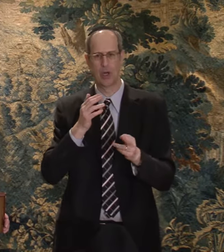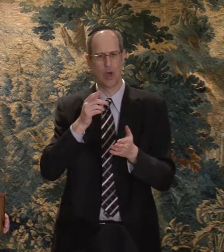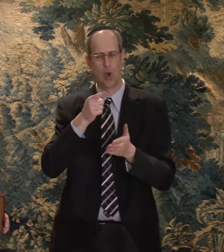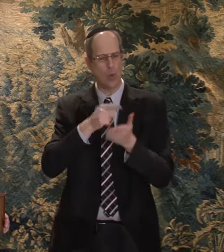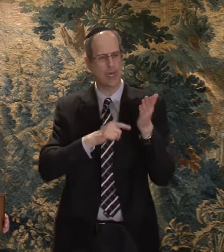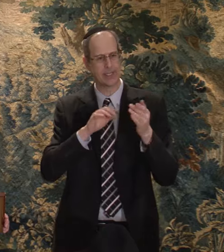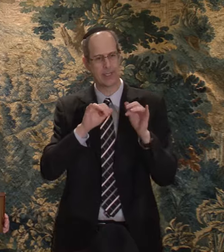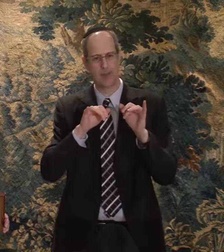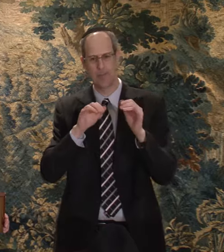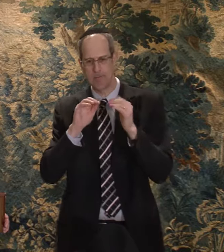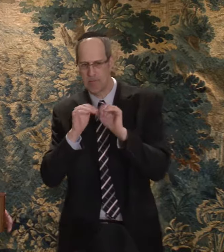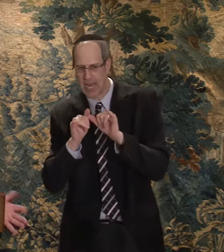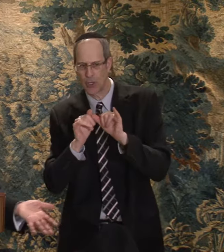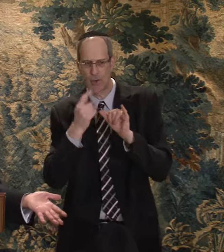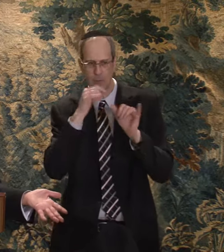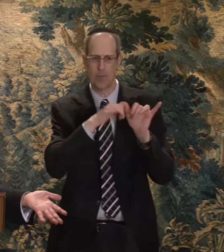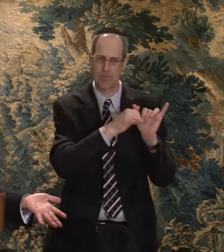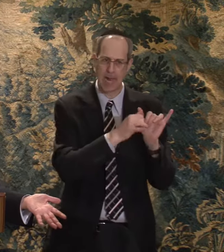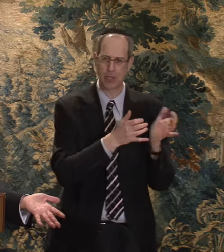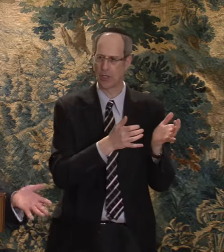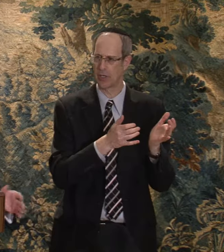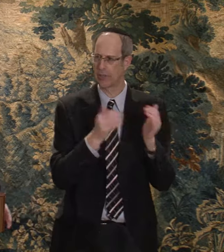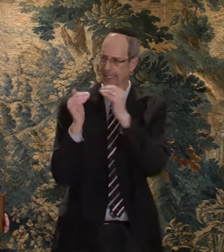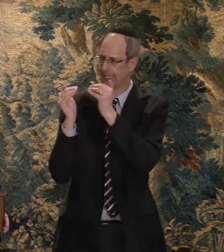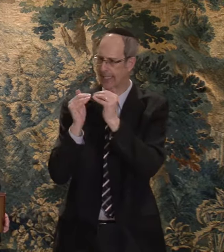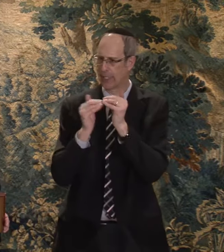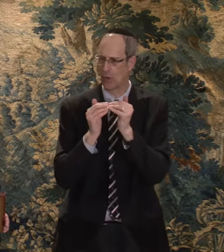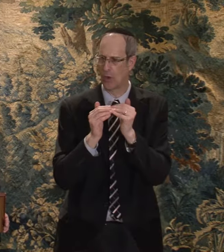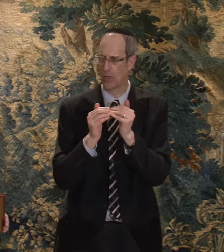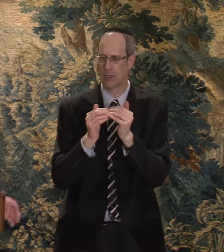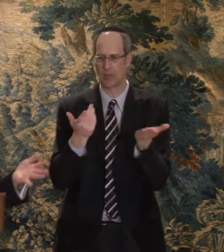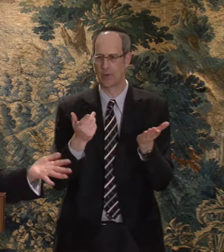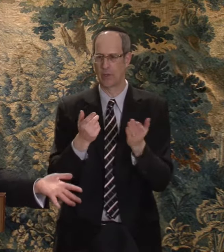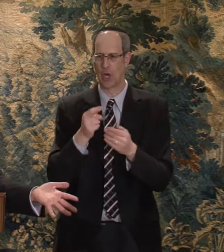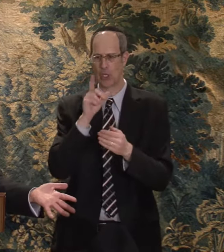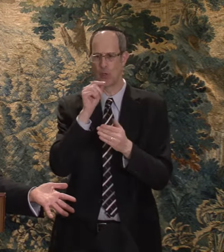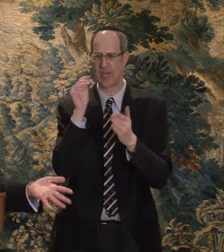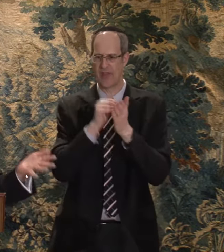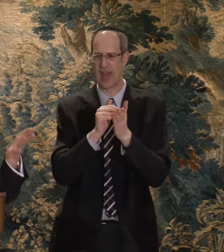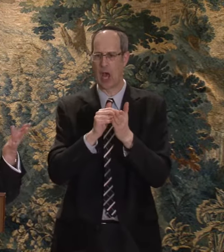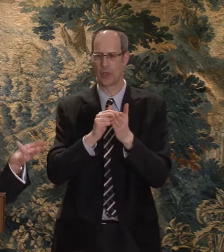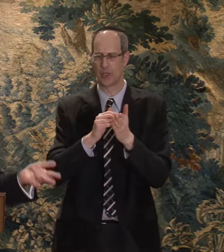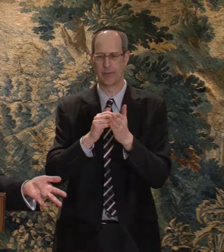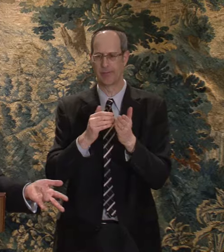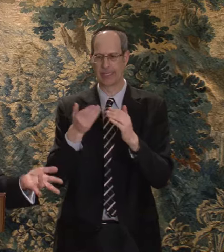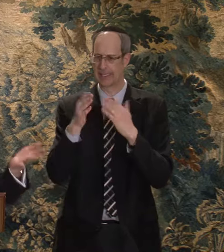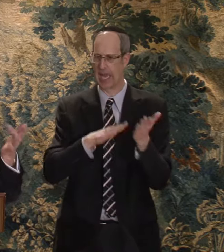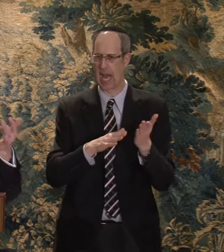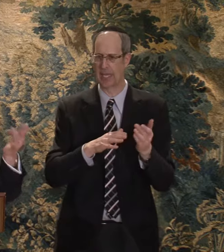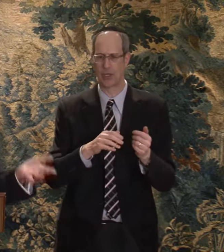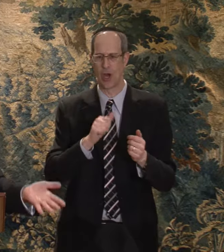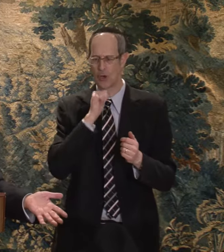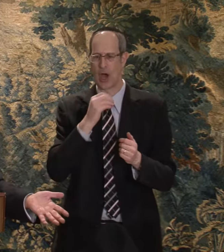does is measure for measure what's the measure for measure here they didn't drive on Shabbos they didn't need Casa they didn't need eat on Yom Kippur I